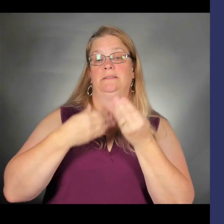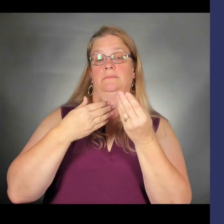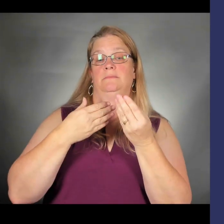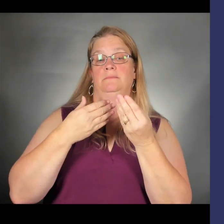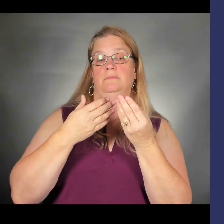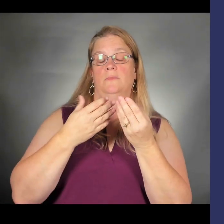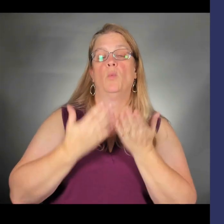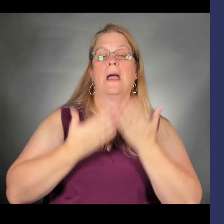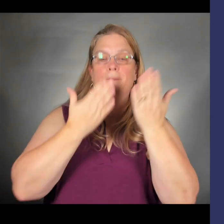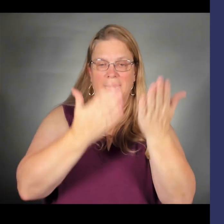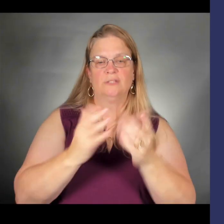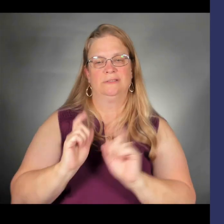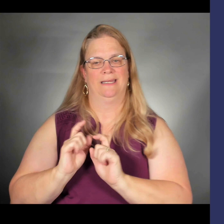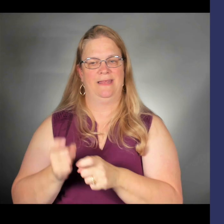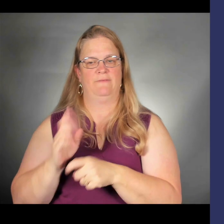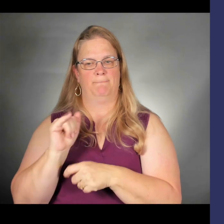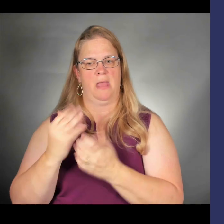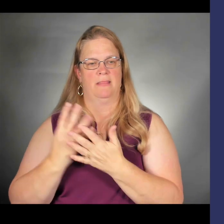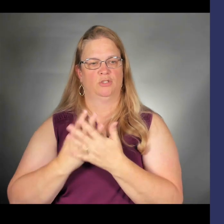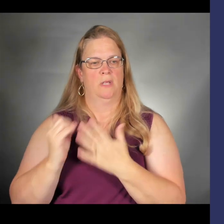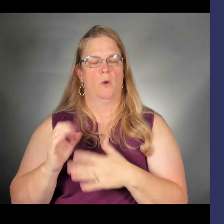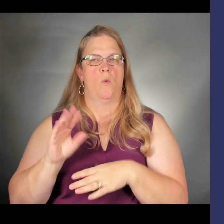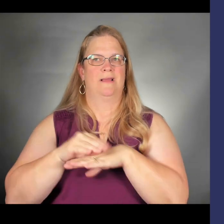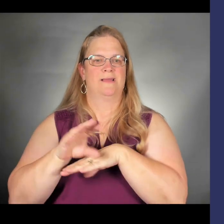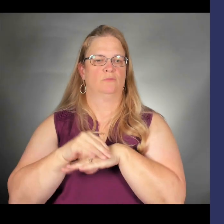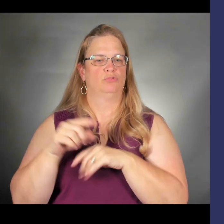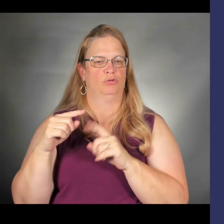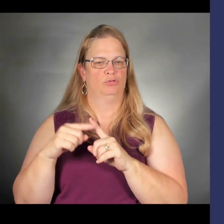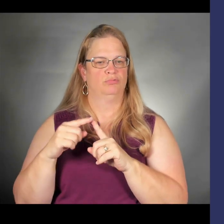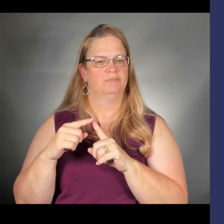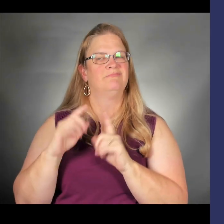Follow the recommendations given by the screener or counselors.